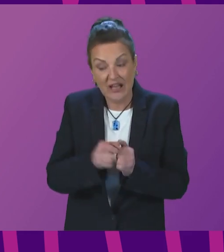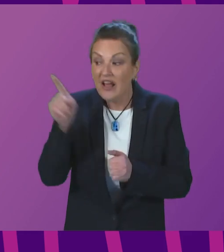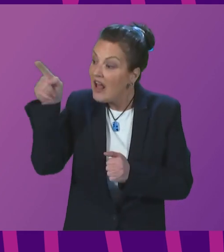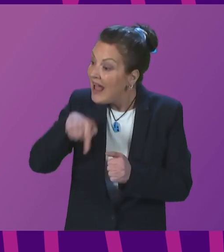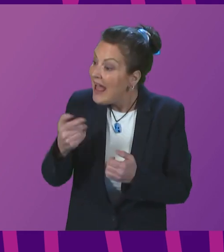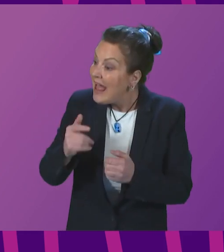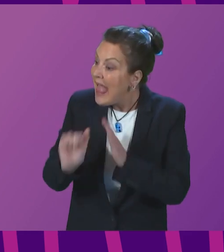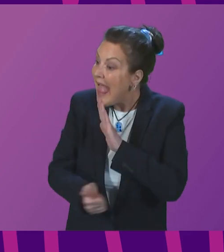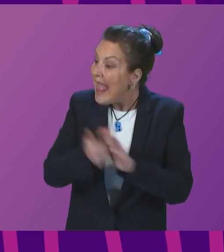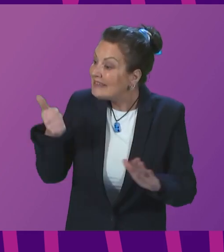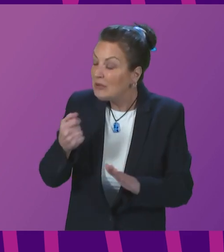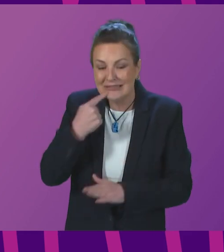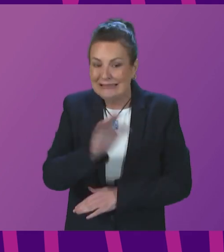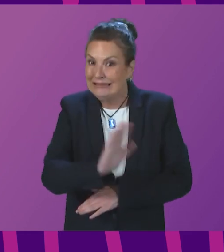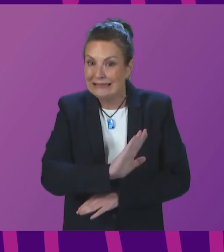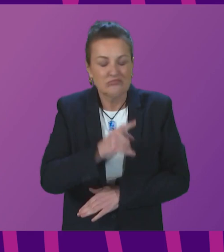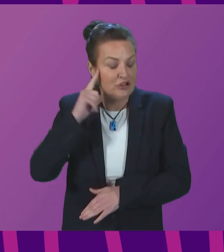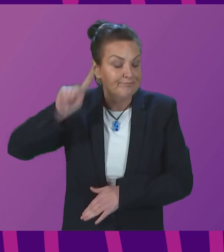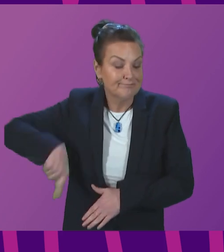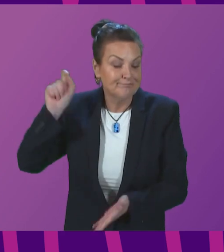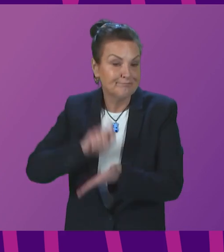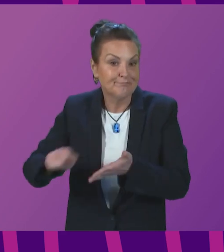She started building ferries without agreeing a design.